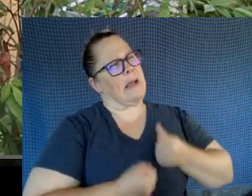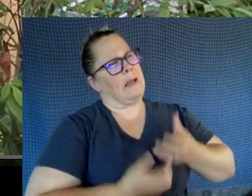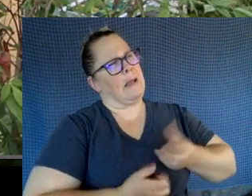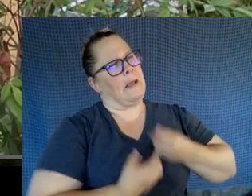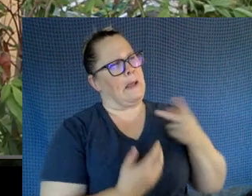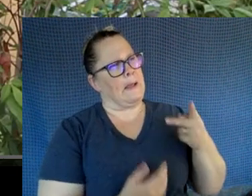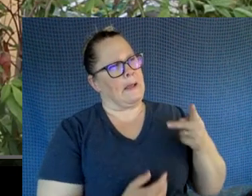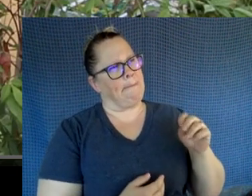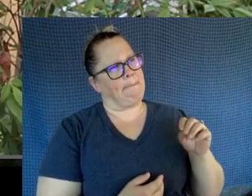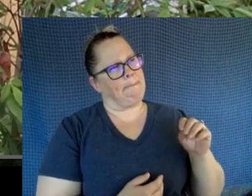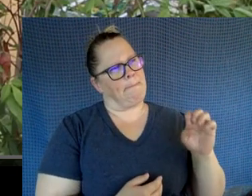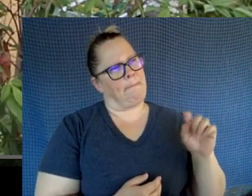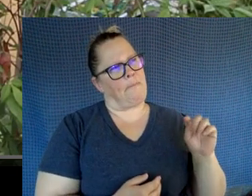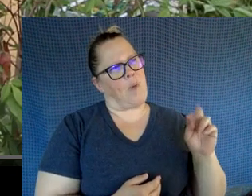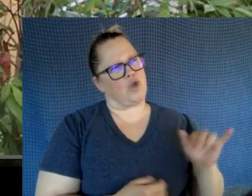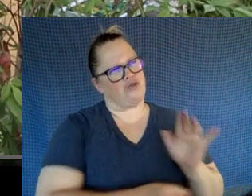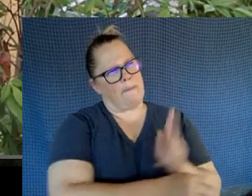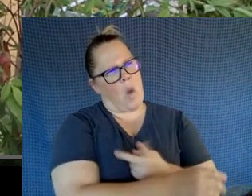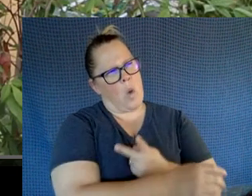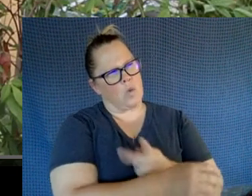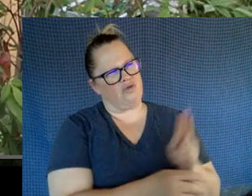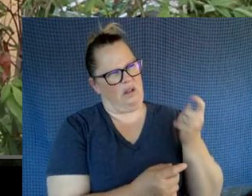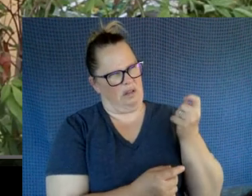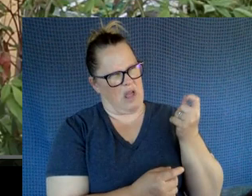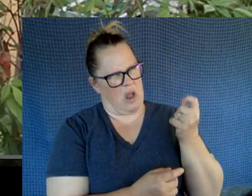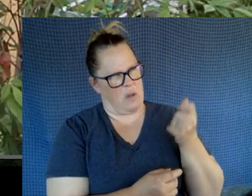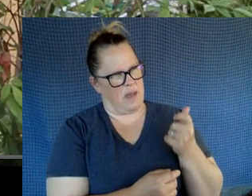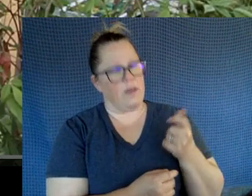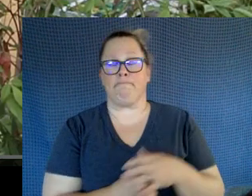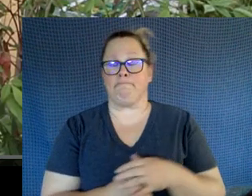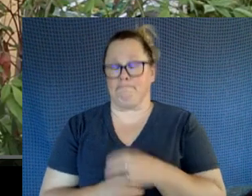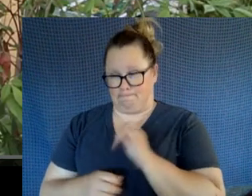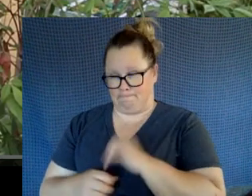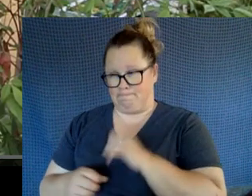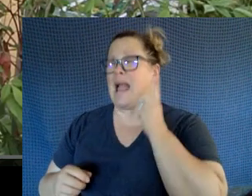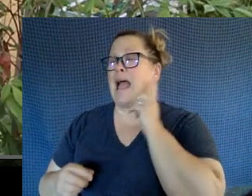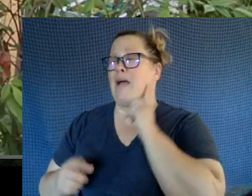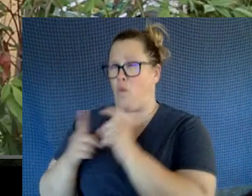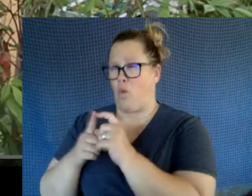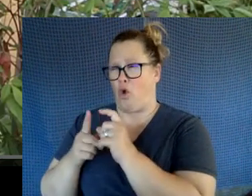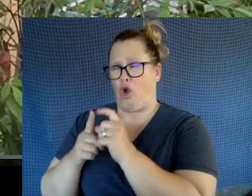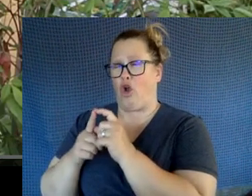that feeling? There's a lot of um rhyming words. A lot of rhyming words in this.